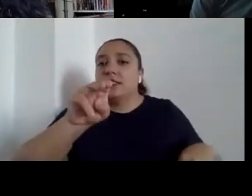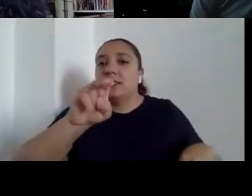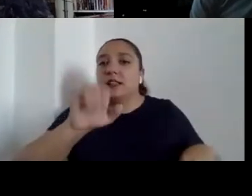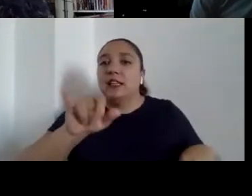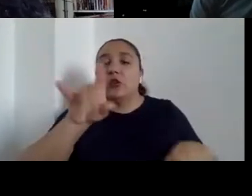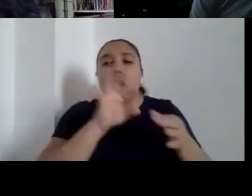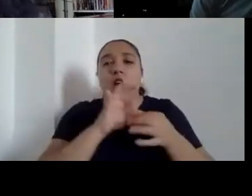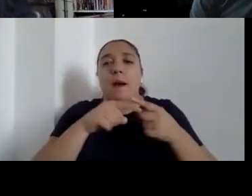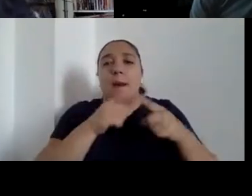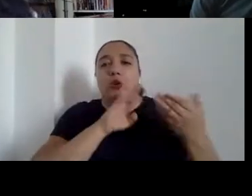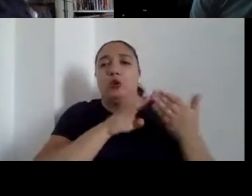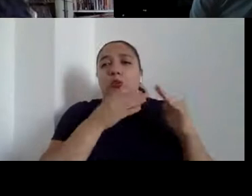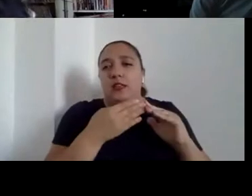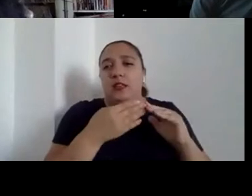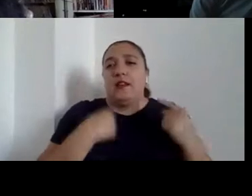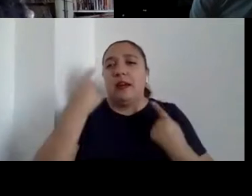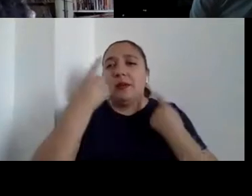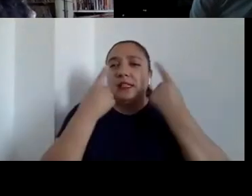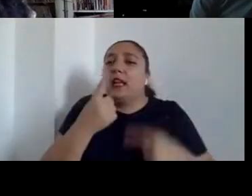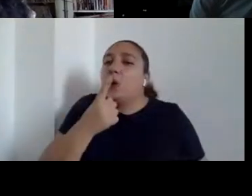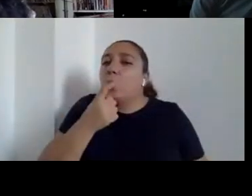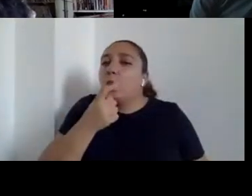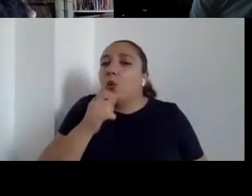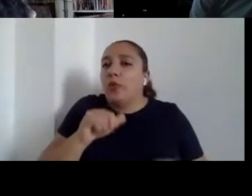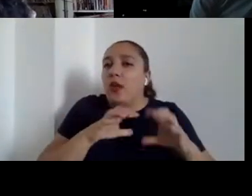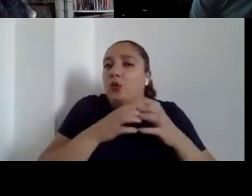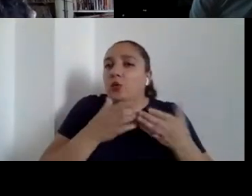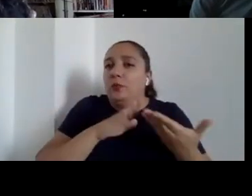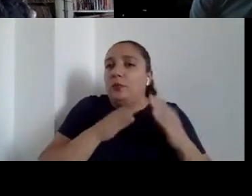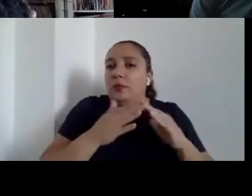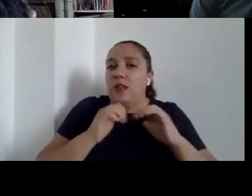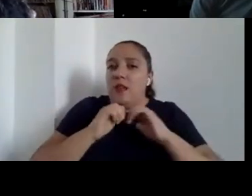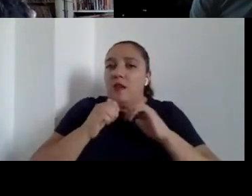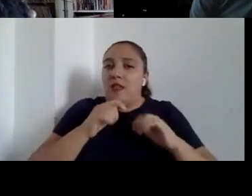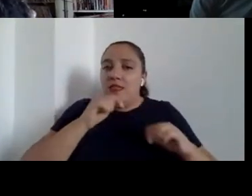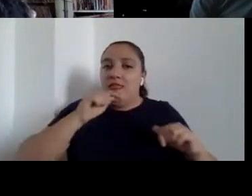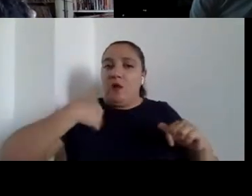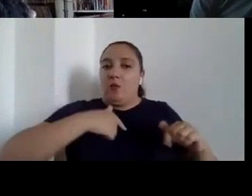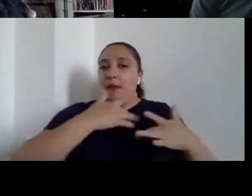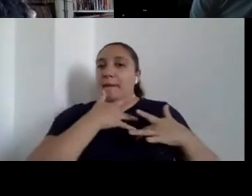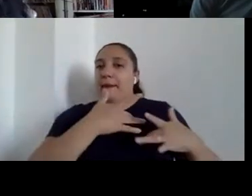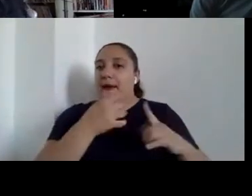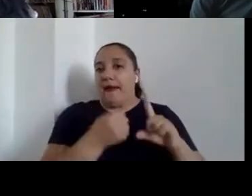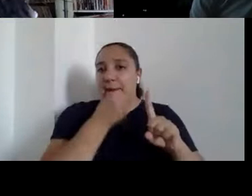thinking about who our community is at EMPAC and I think we have